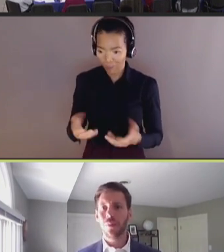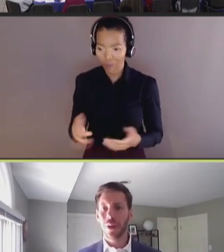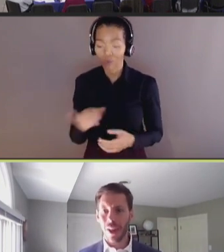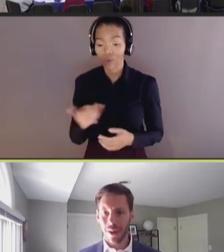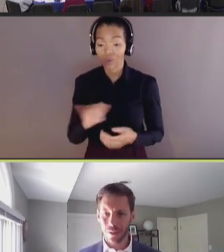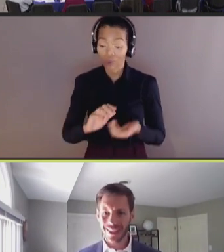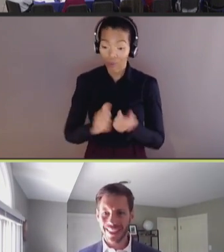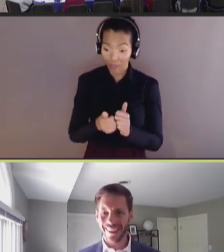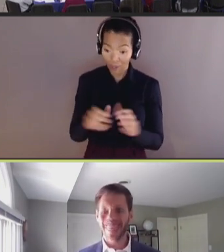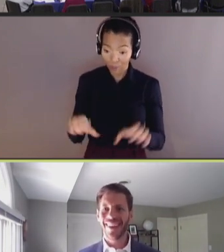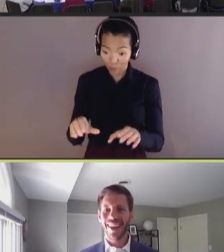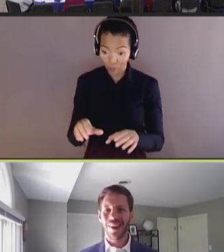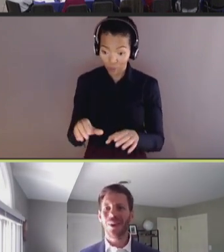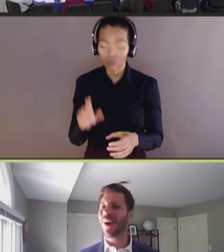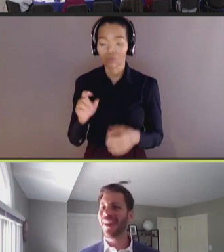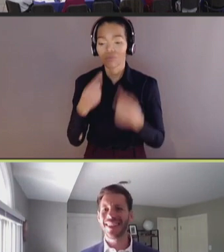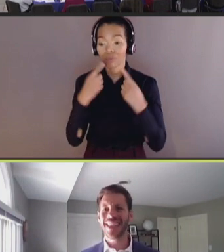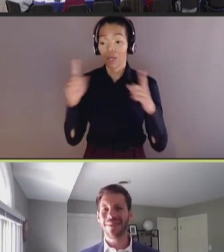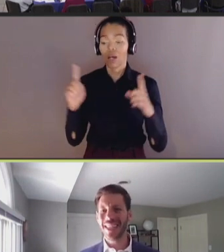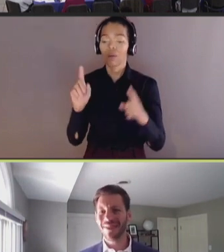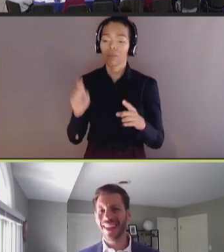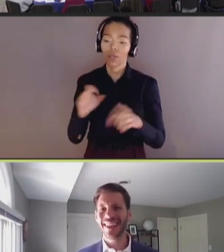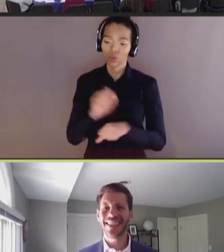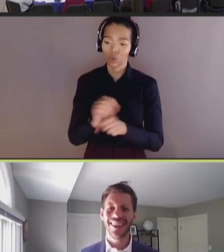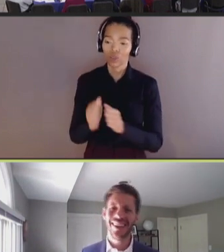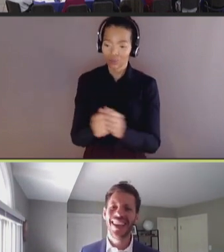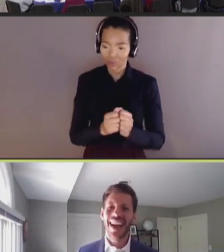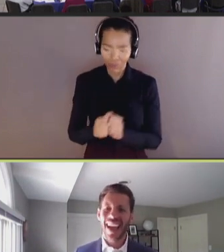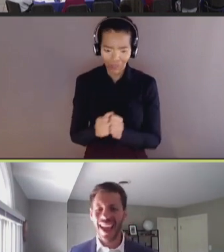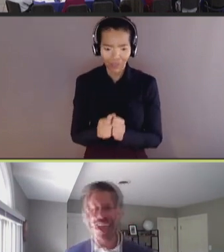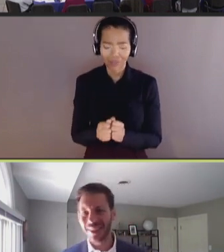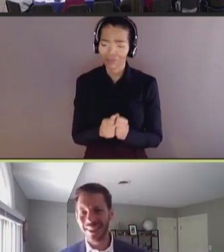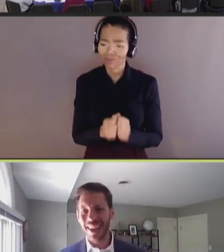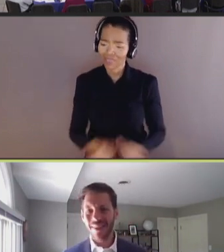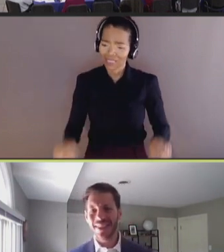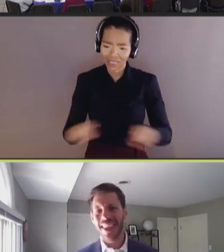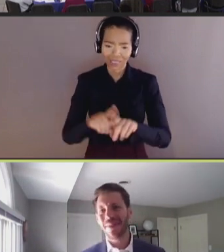we all have to work together. We are all on the same team on this. I know I have to say that,